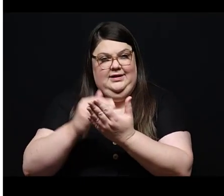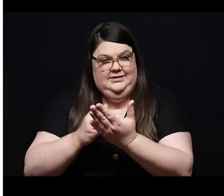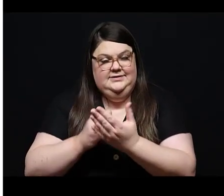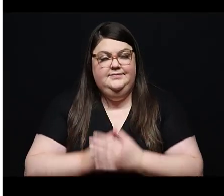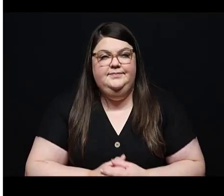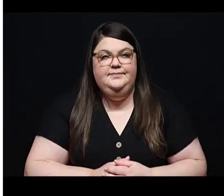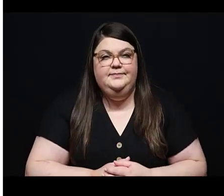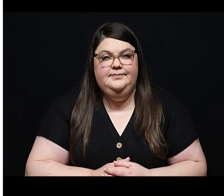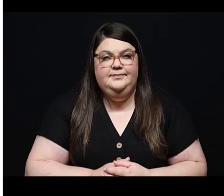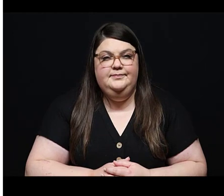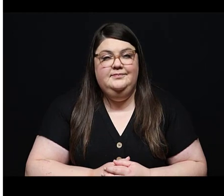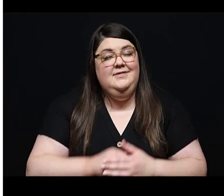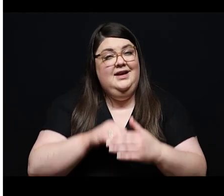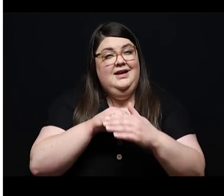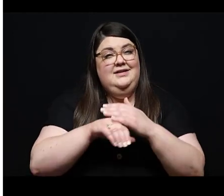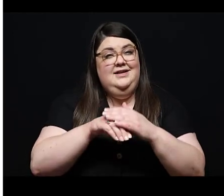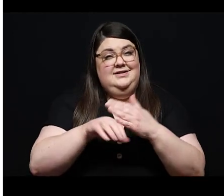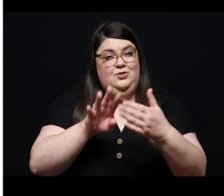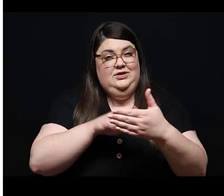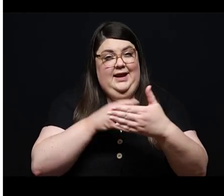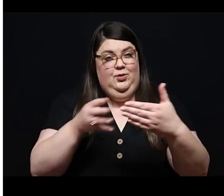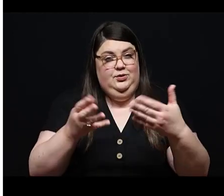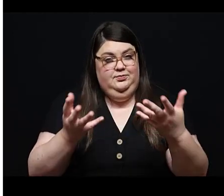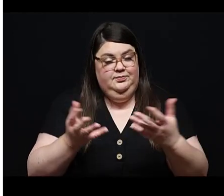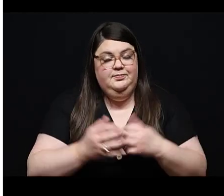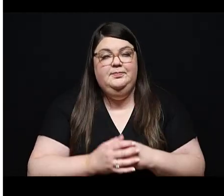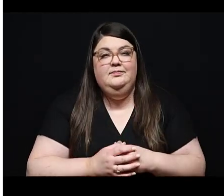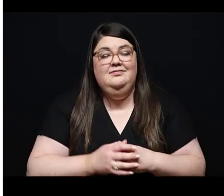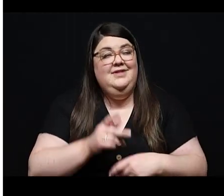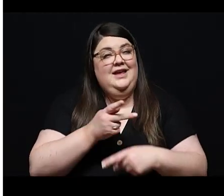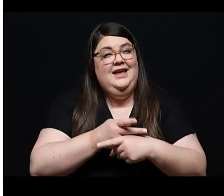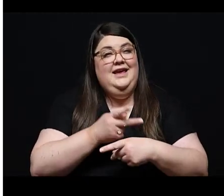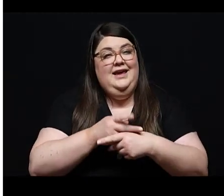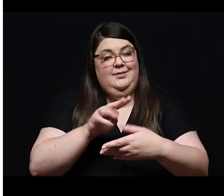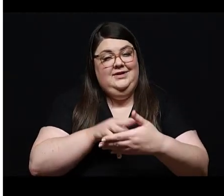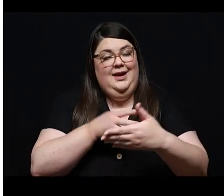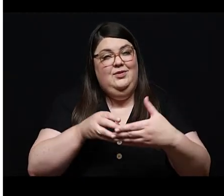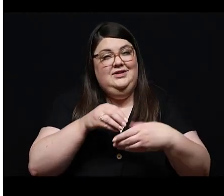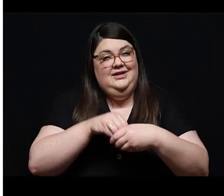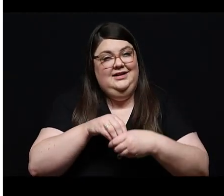Accessible Tables Keep tables in the document simple to ensure